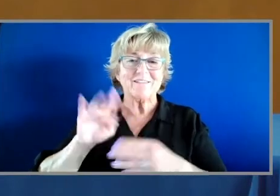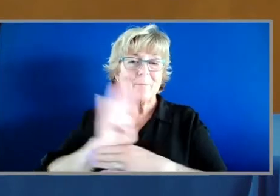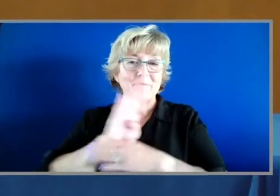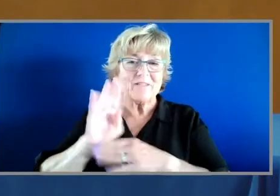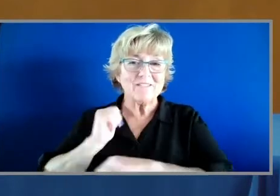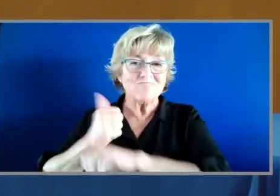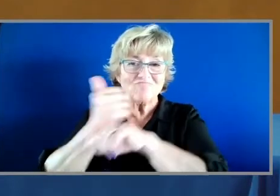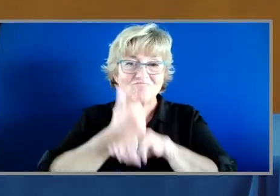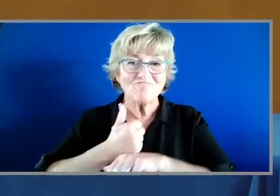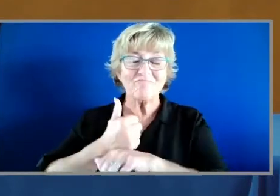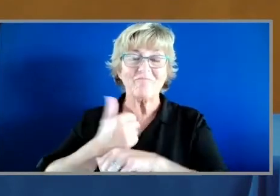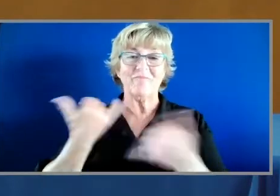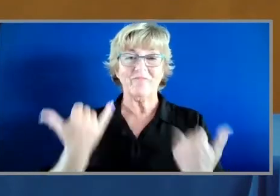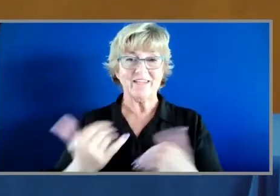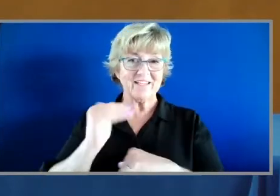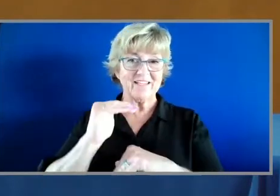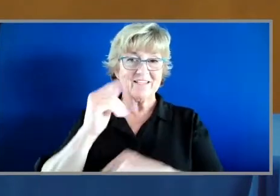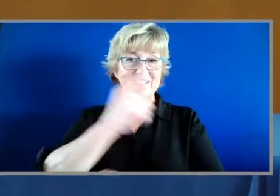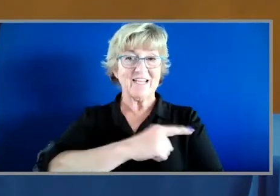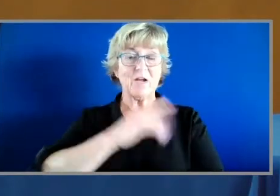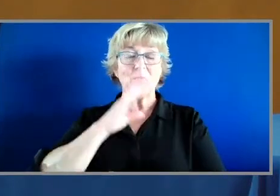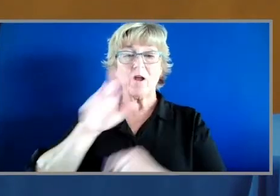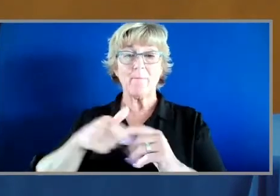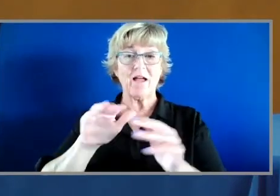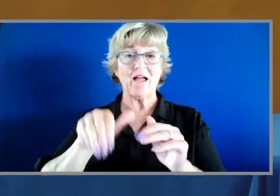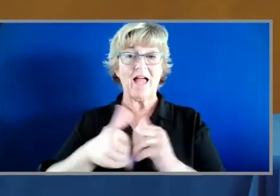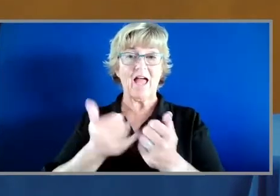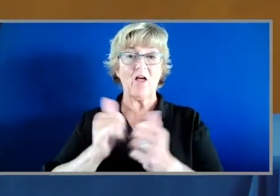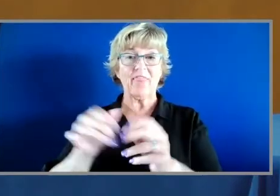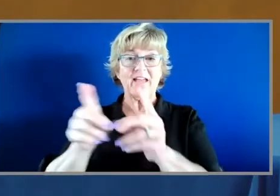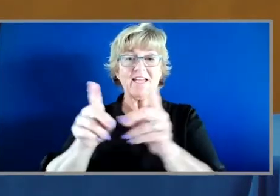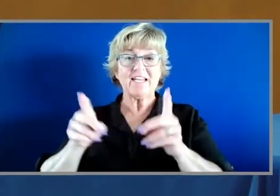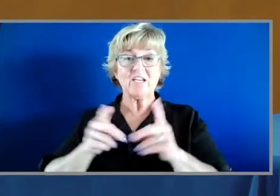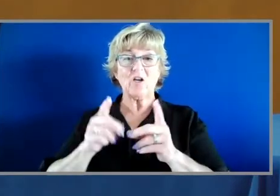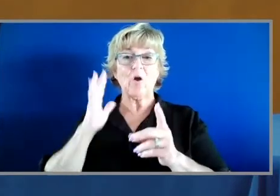Studio: it's really important that we're here this evening to talk about how the district will look for the next 10 years that